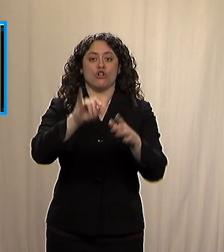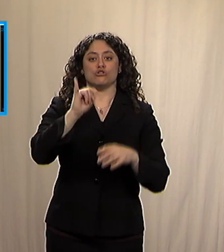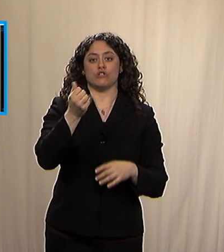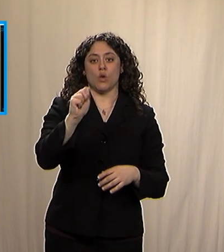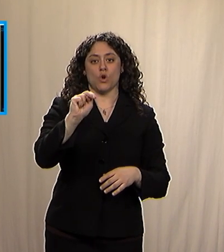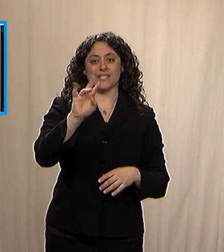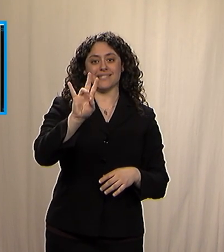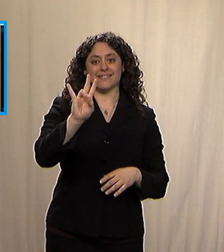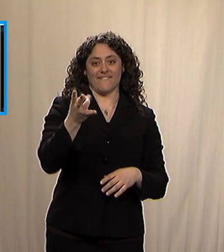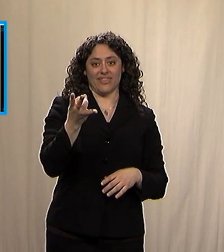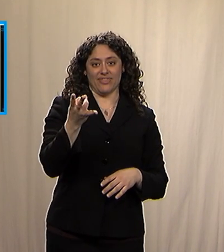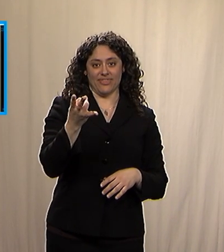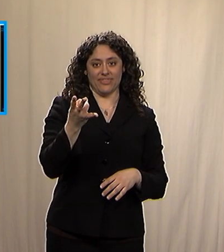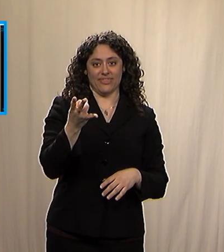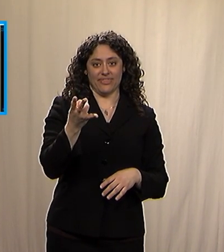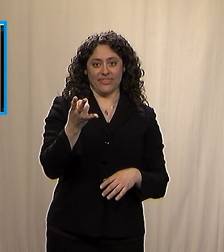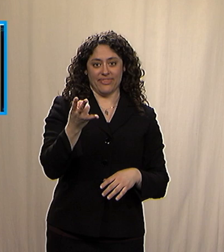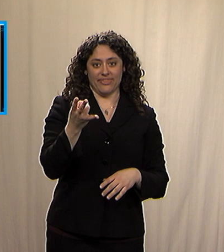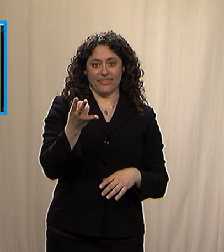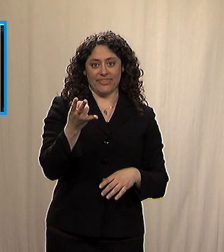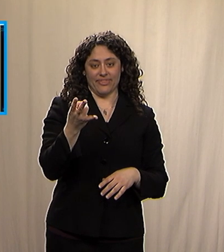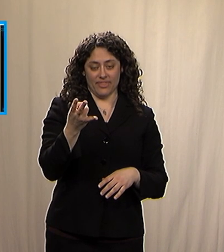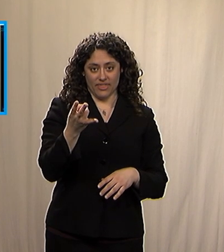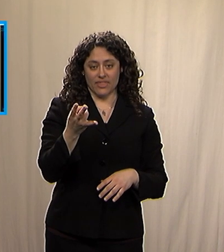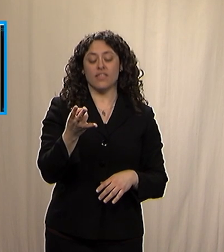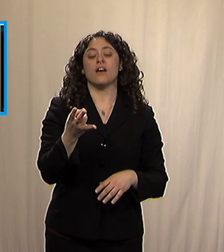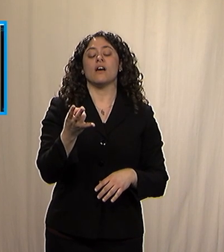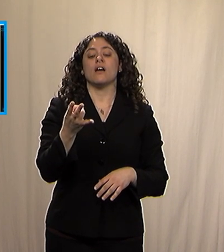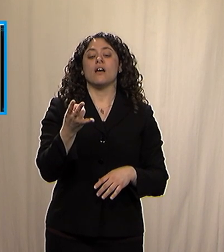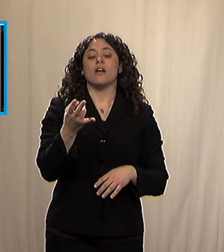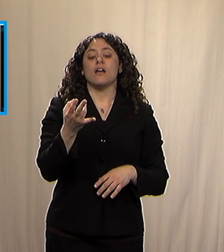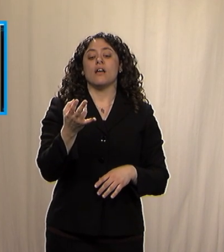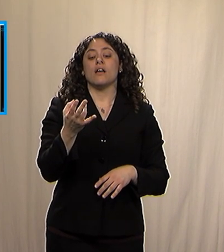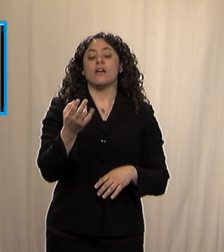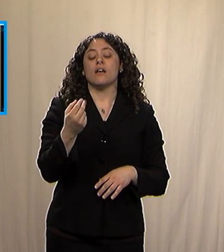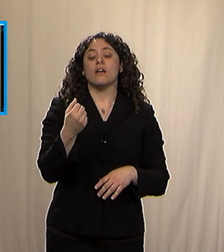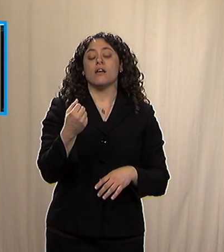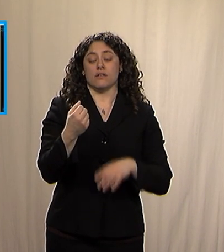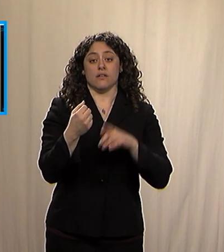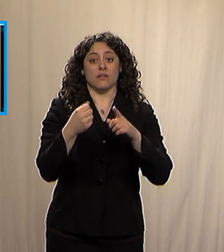That will have a maximum of 100 participants.